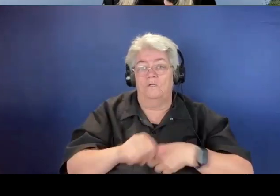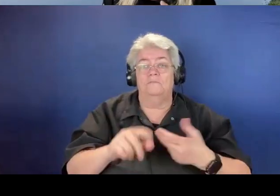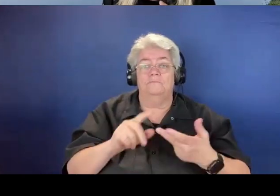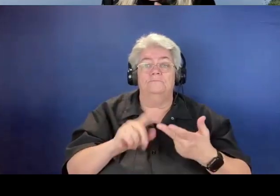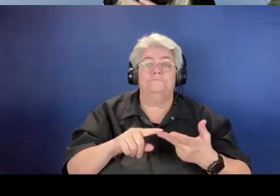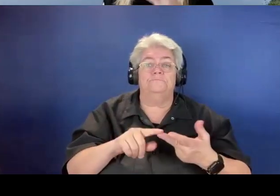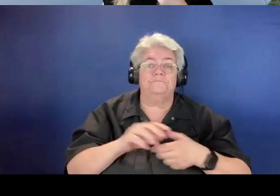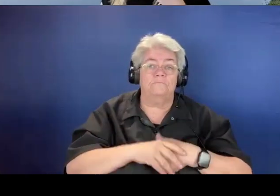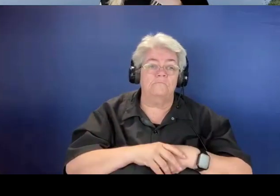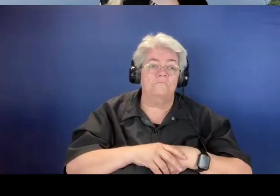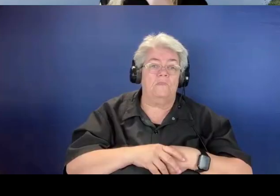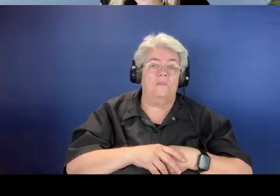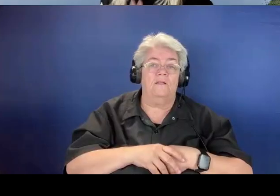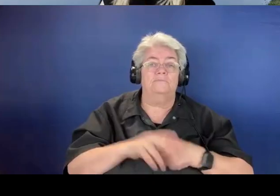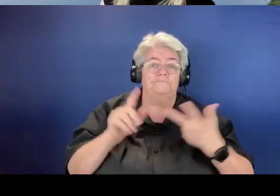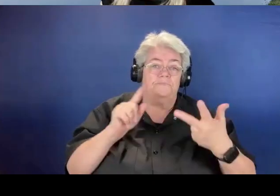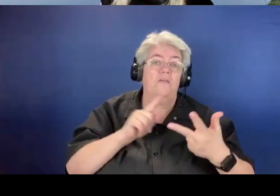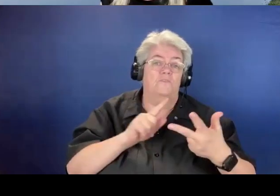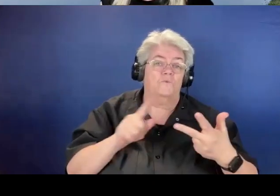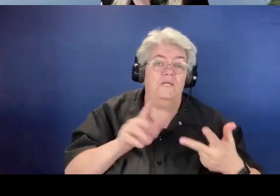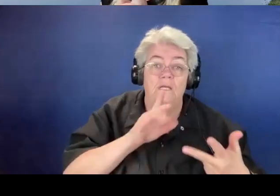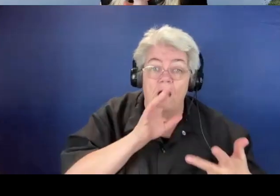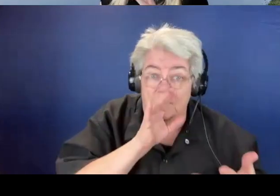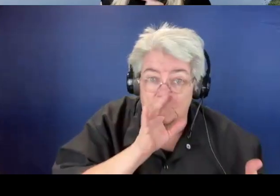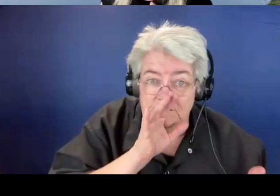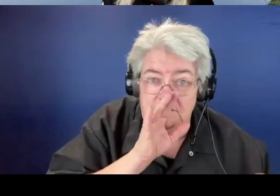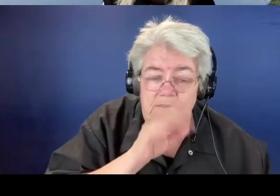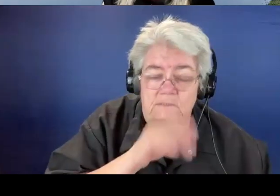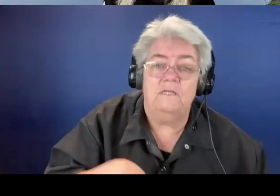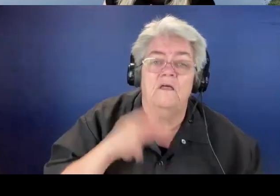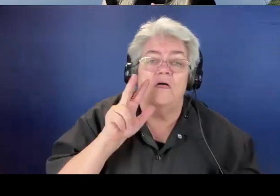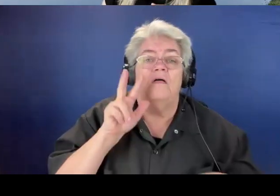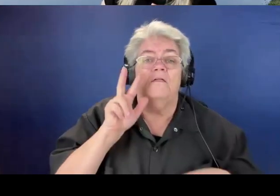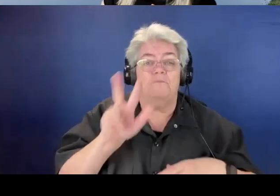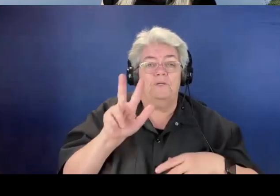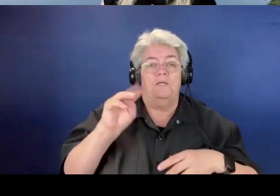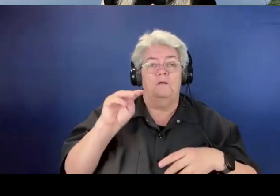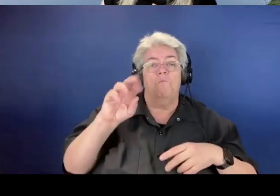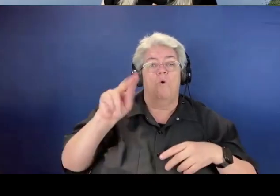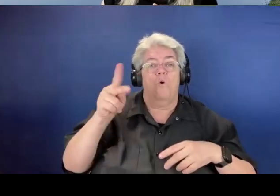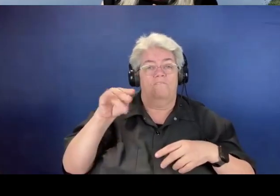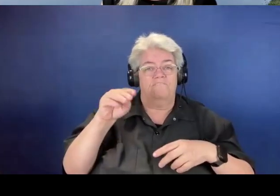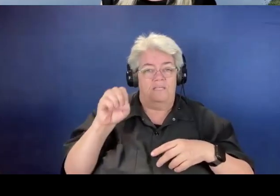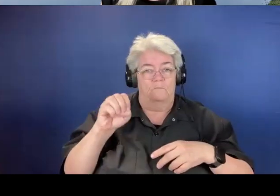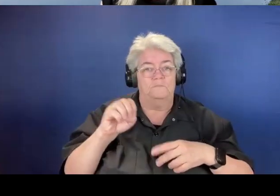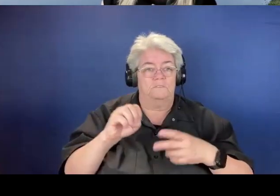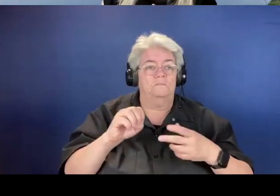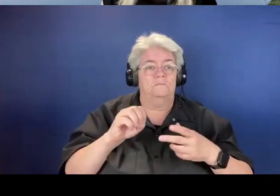Work is another one. That's three utterances. Three morphs for this sentence. So on and so forth.